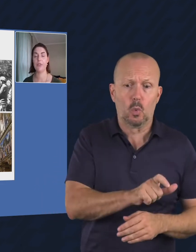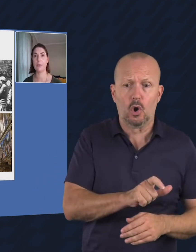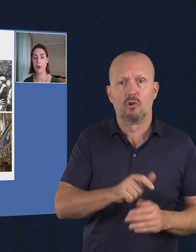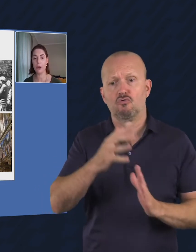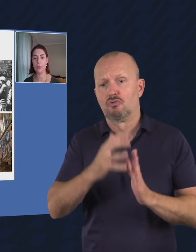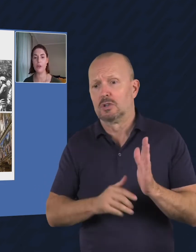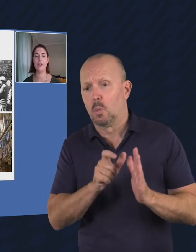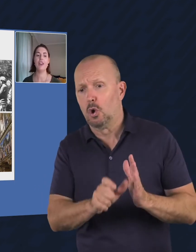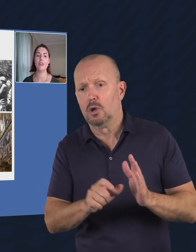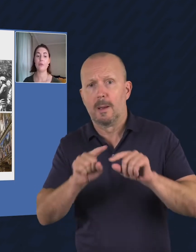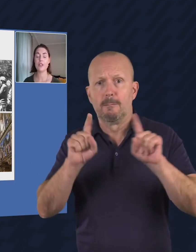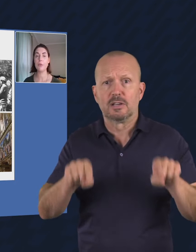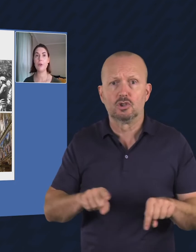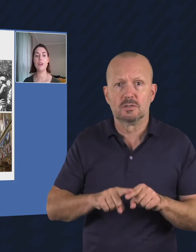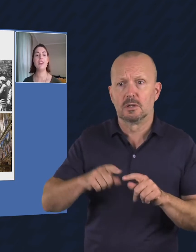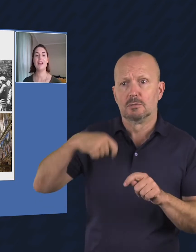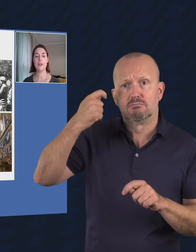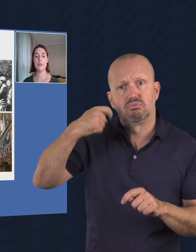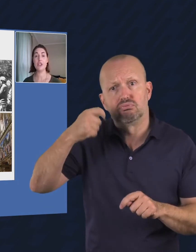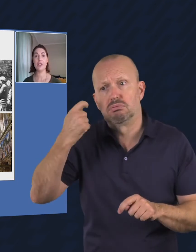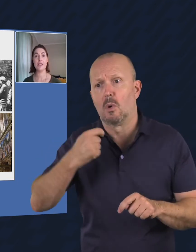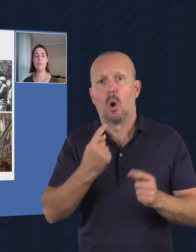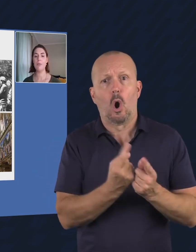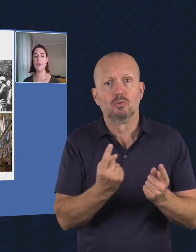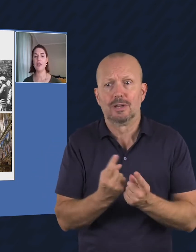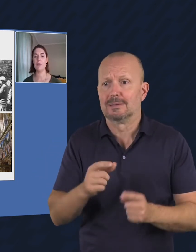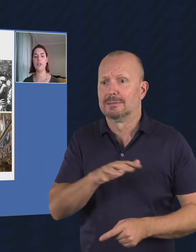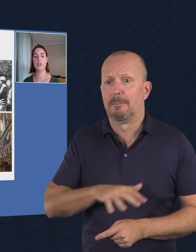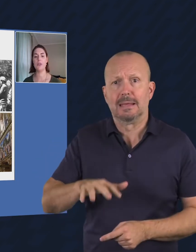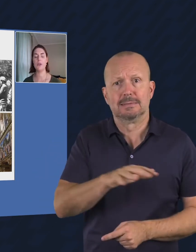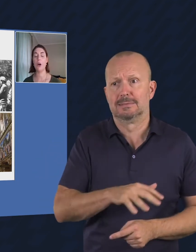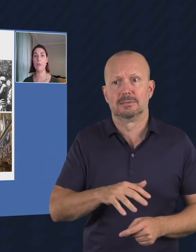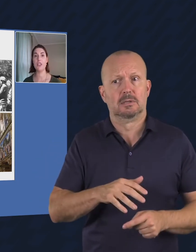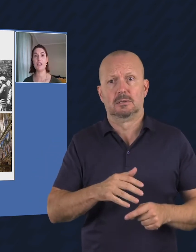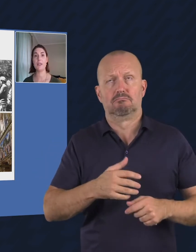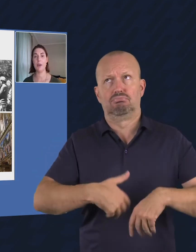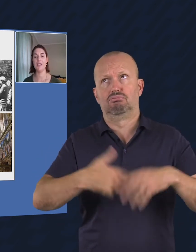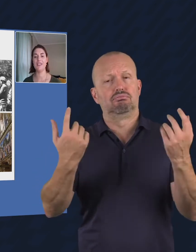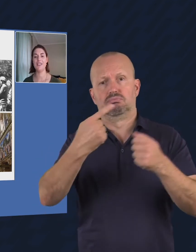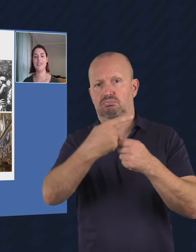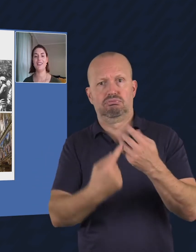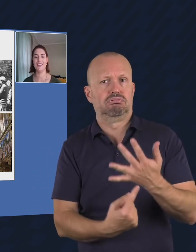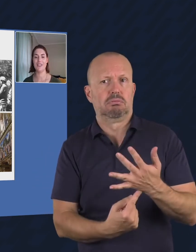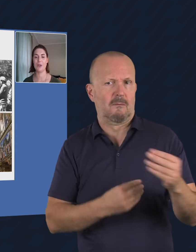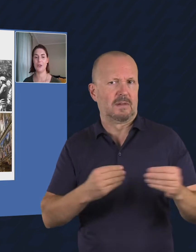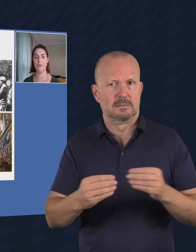The spoken word, the written word, images, moving images, objects, faces, the list goes on.